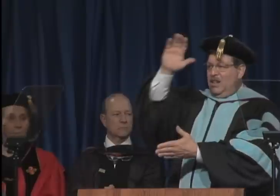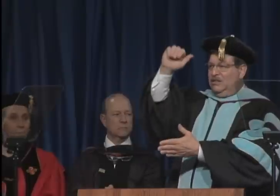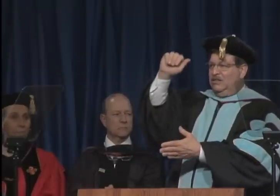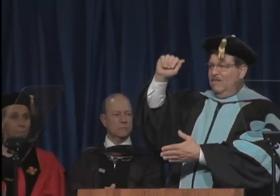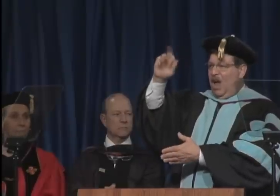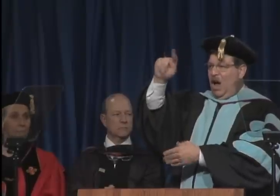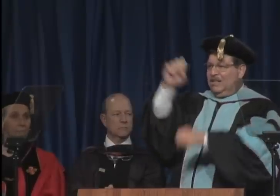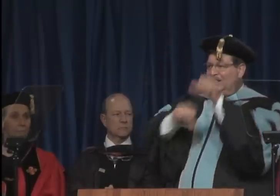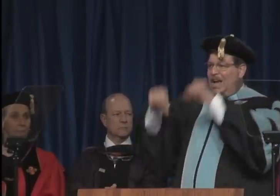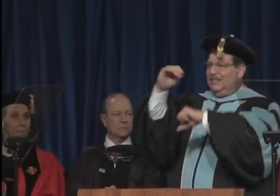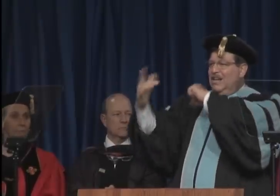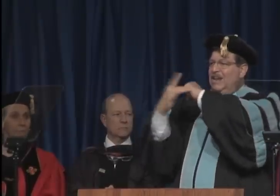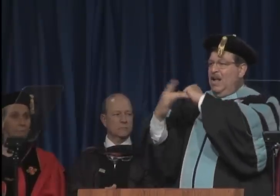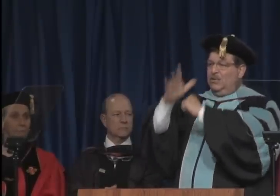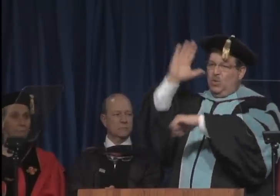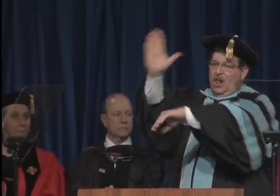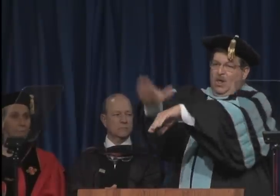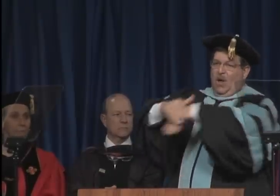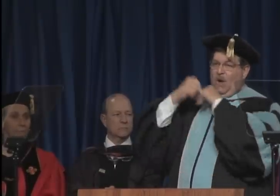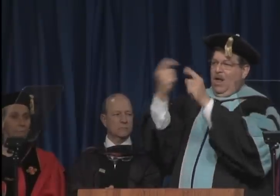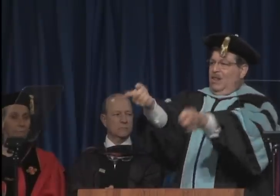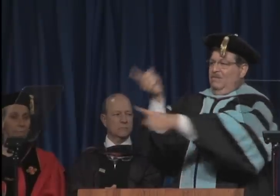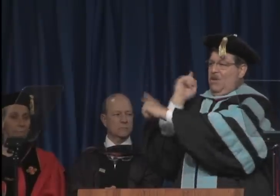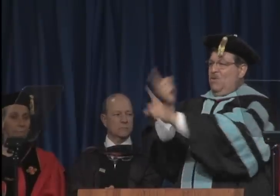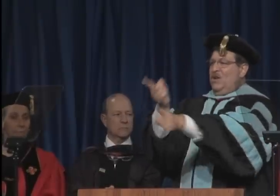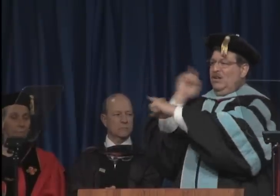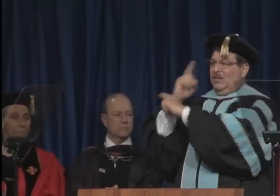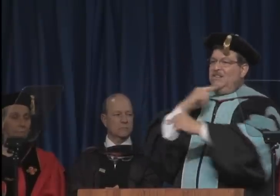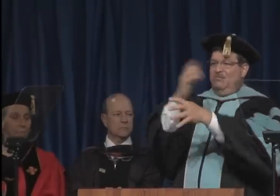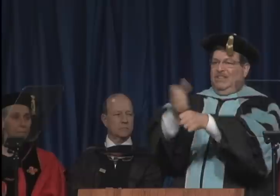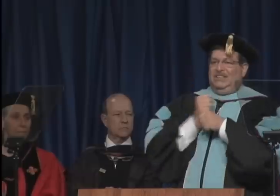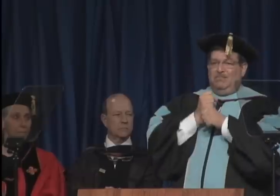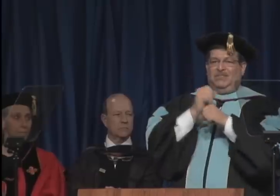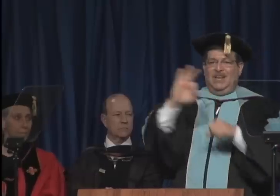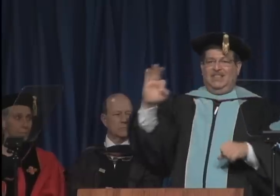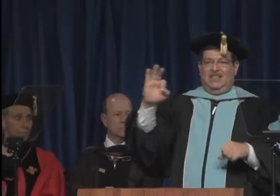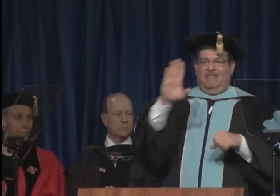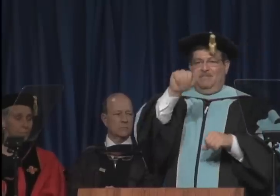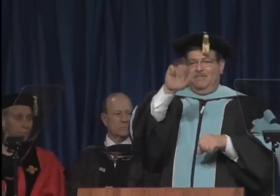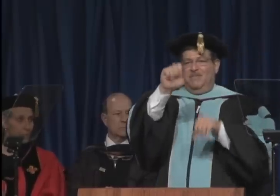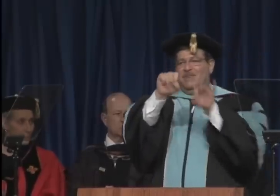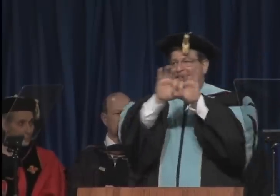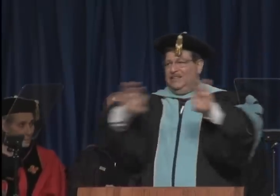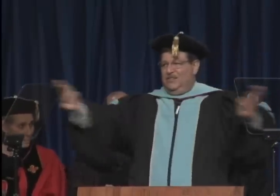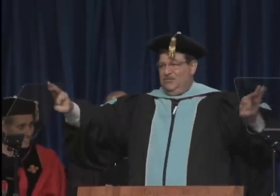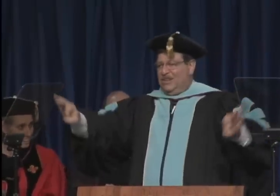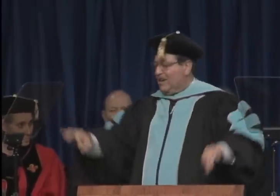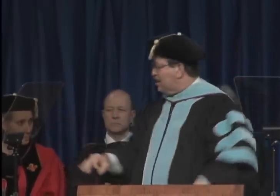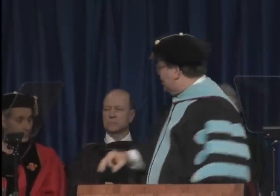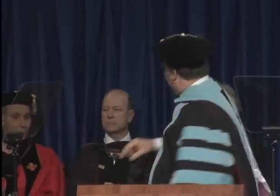Will Dr. Isaac Agboola, Dean of the College of Liberal Arts, Sciences and Technologies,